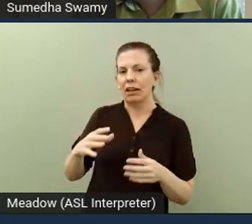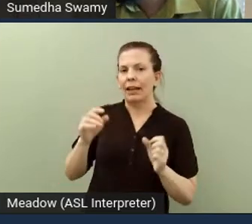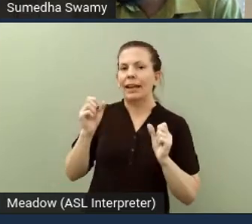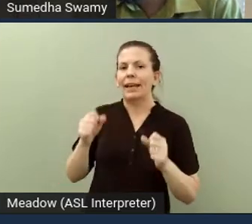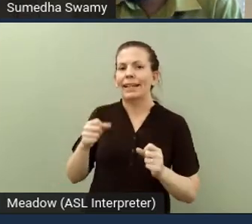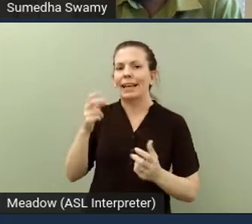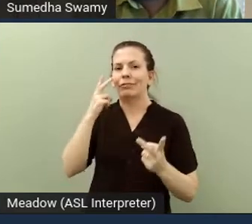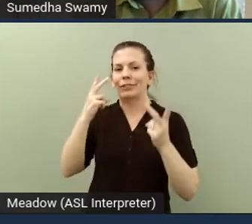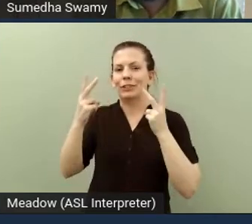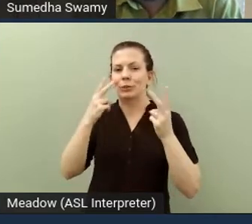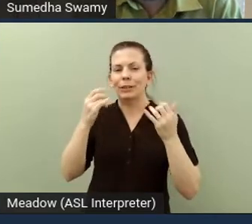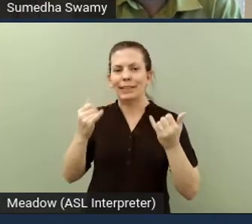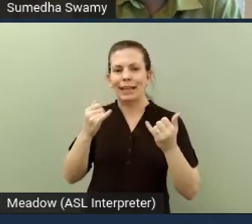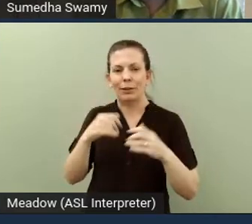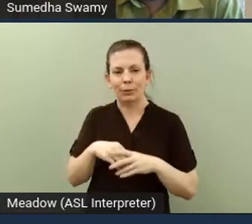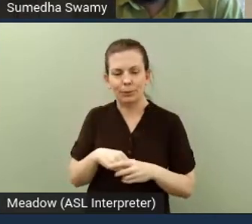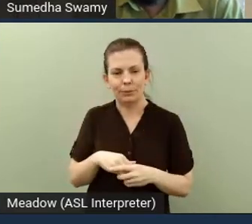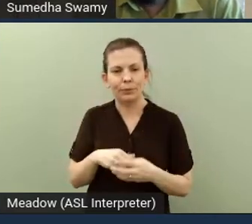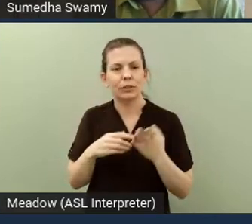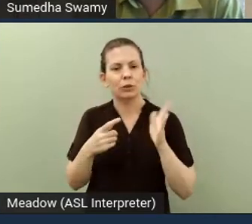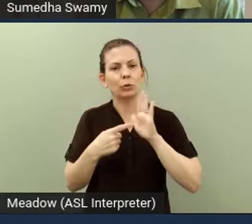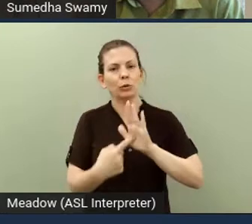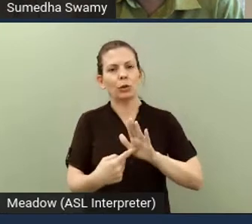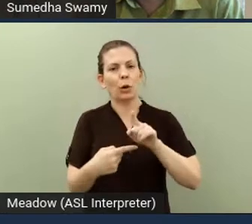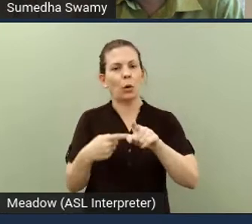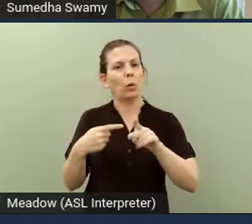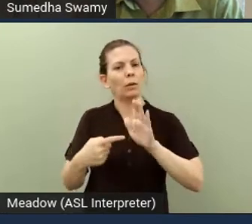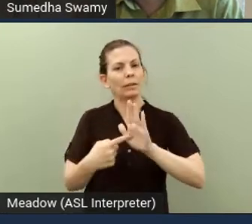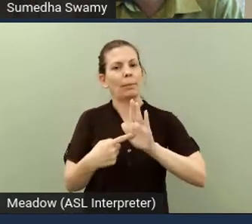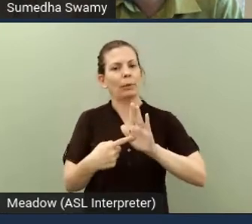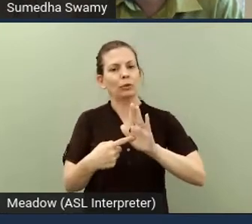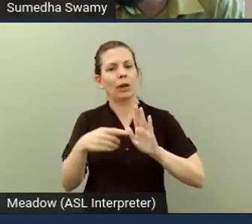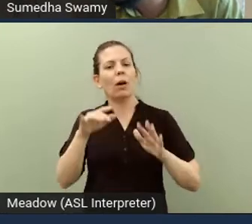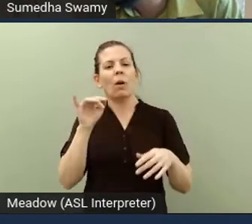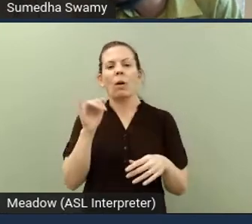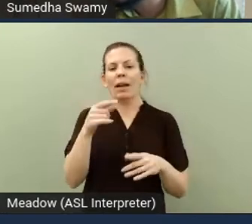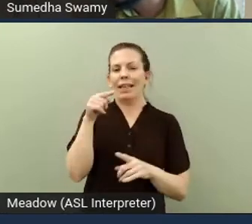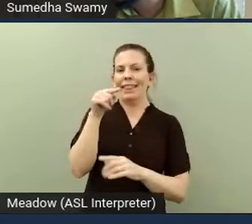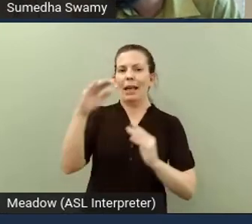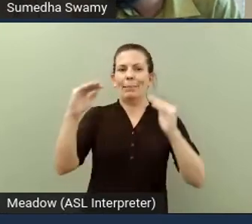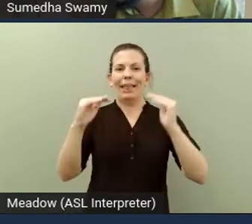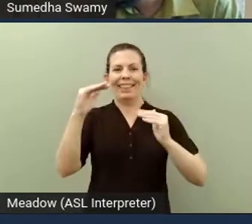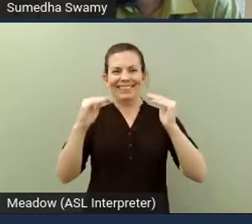something like matplotlib, to demonstrate that, hey, you know what, this is a balanced dataset.